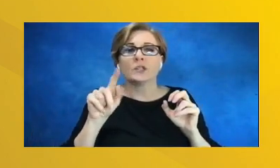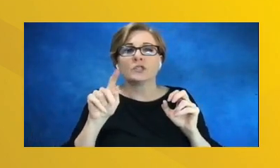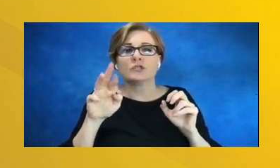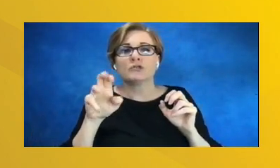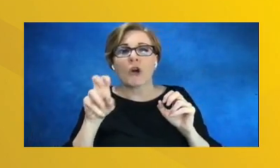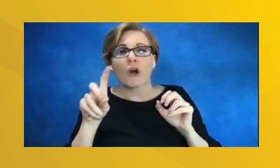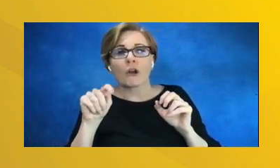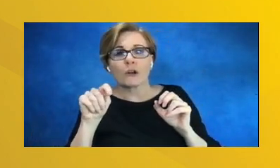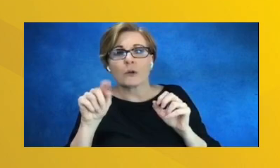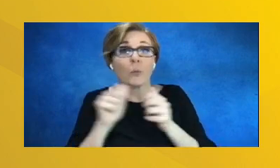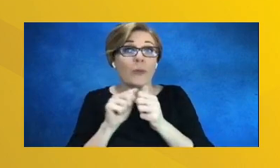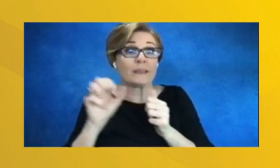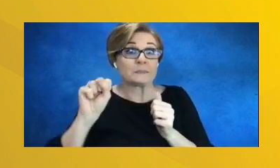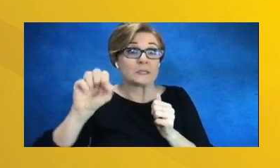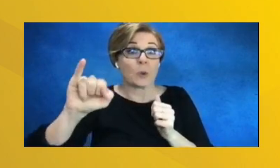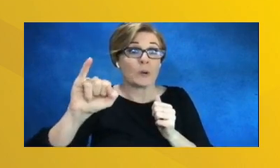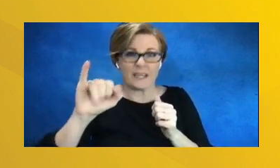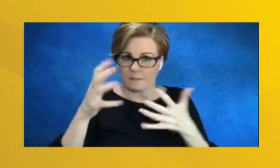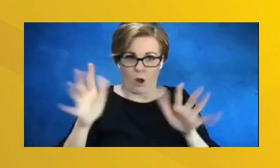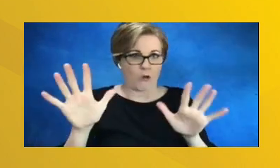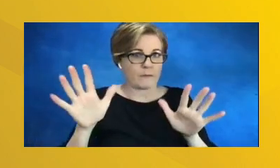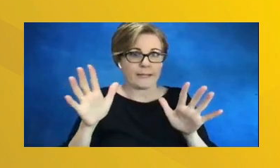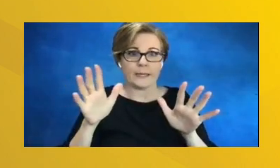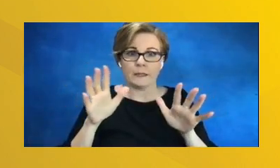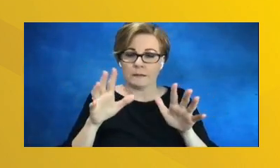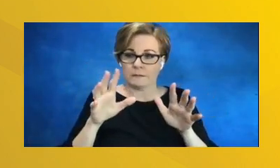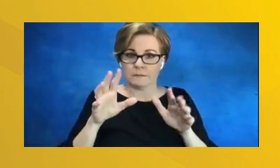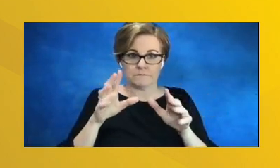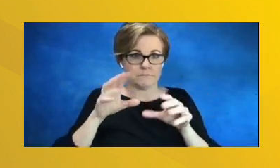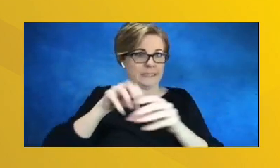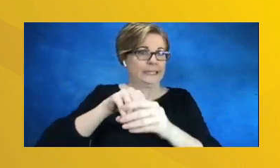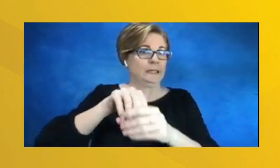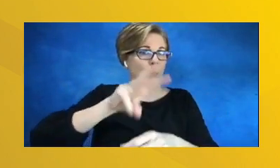You can find all those links there. And that pulls together everything, all the themes.